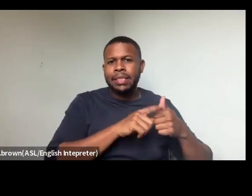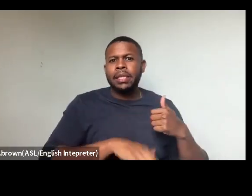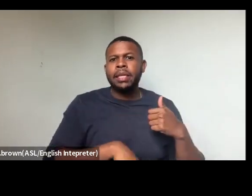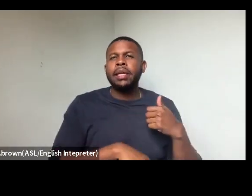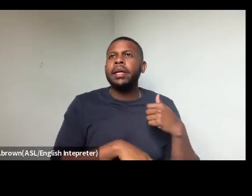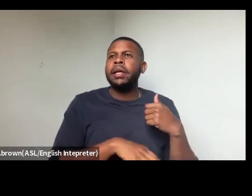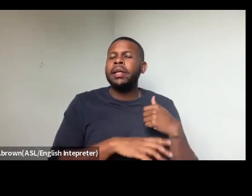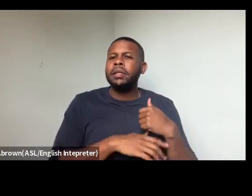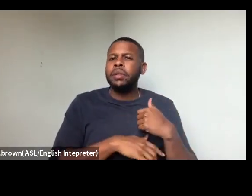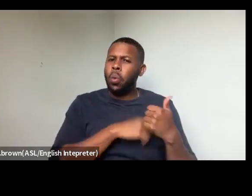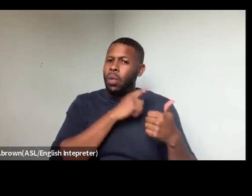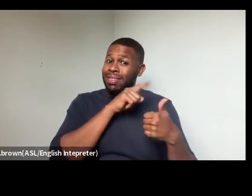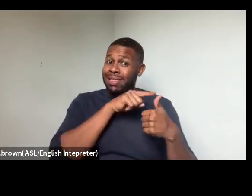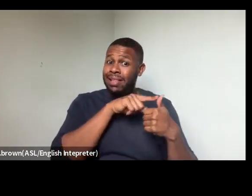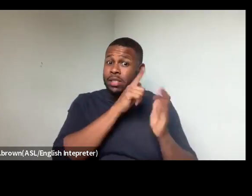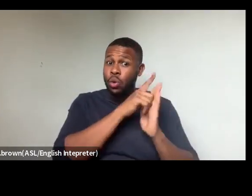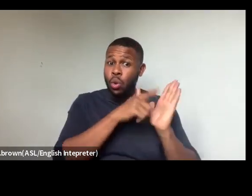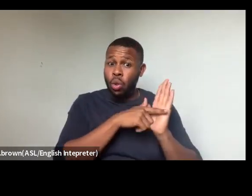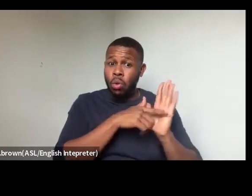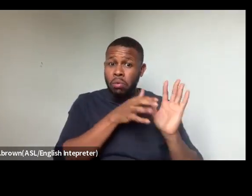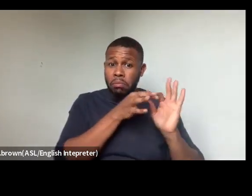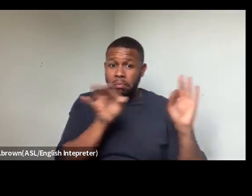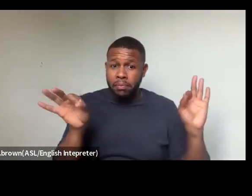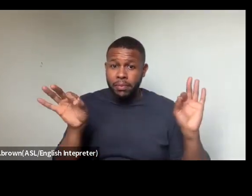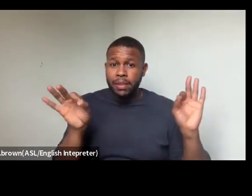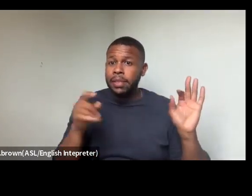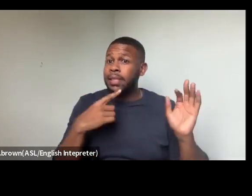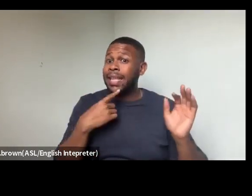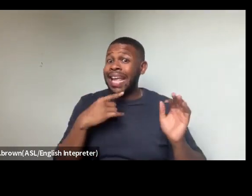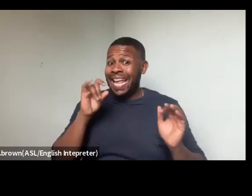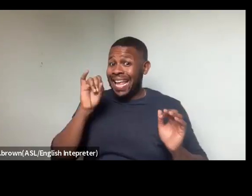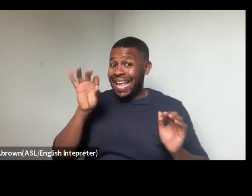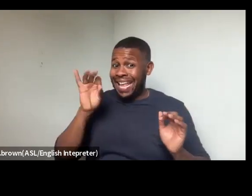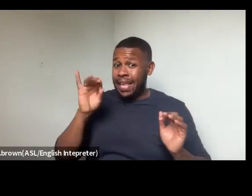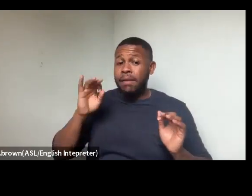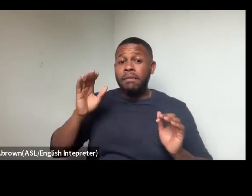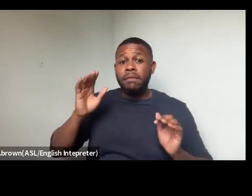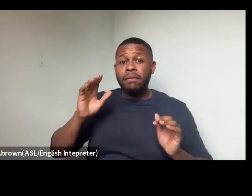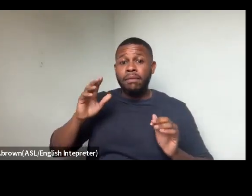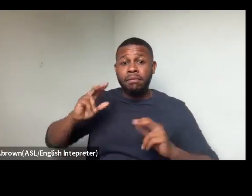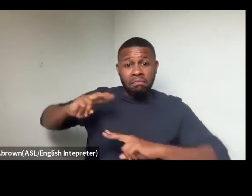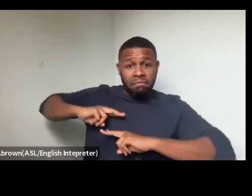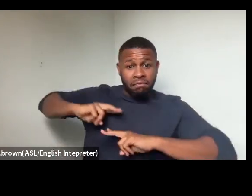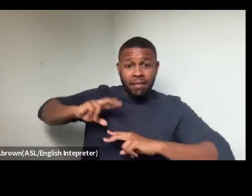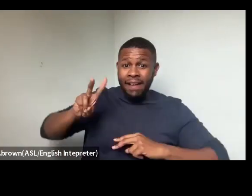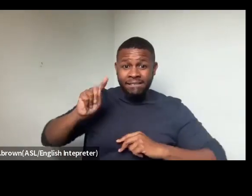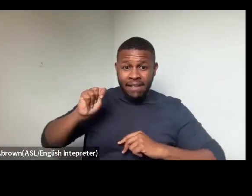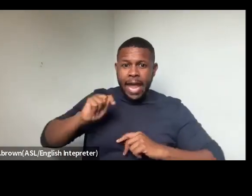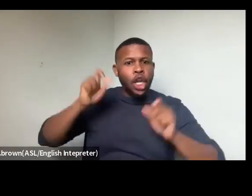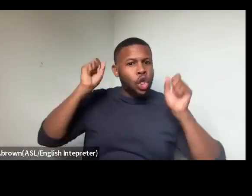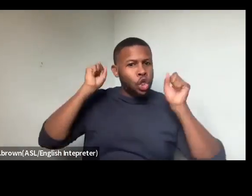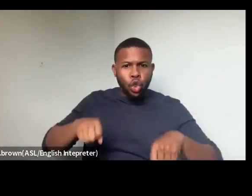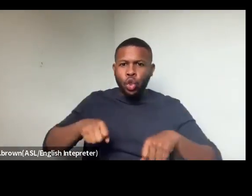that for specific populations. One is for veterans affairs.